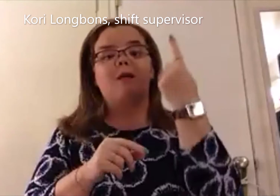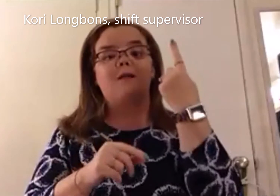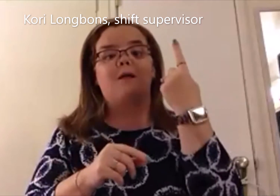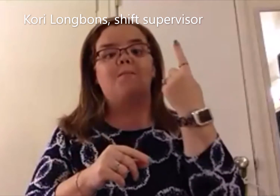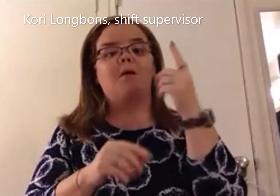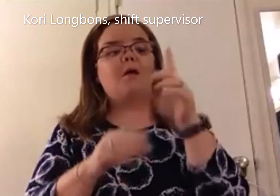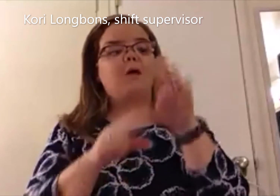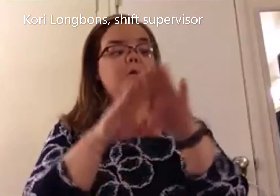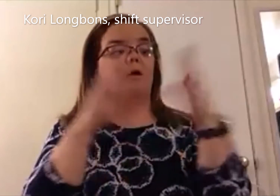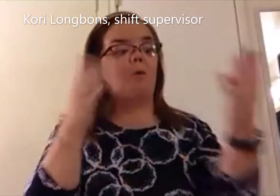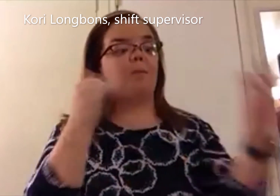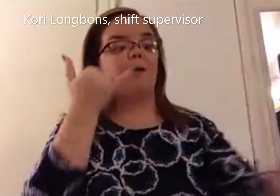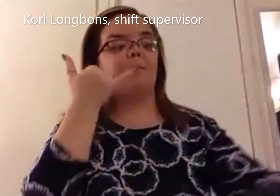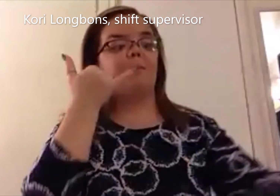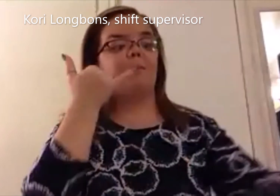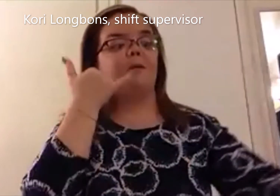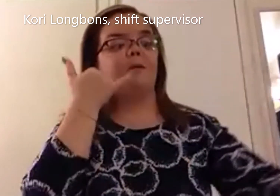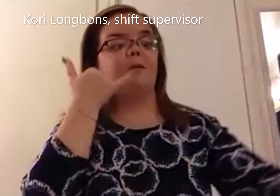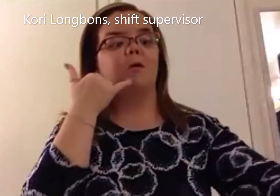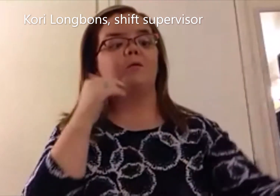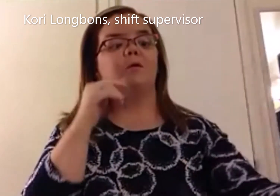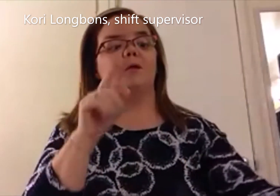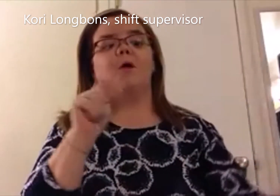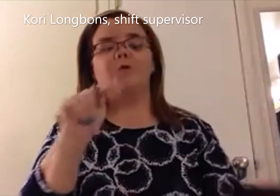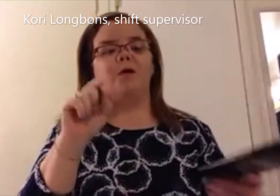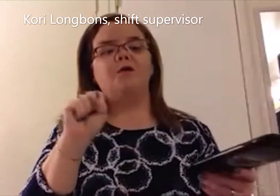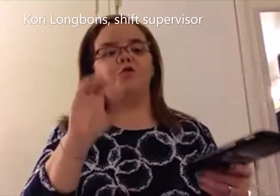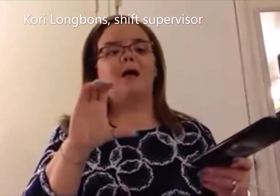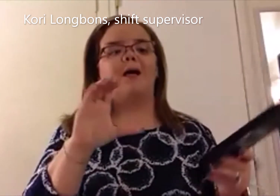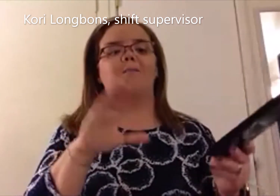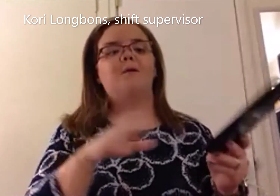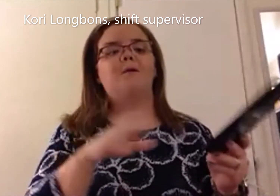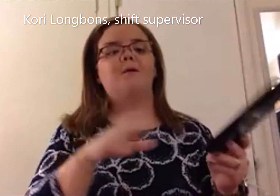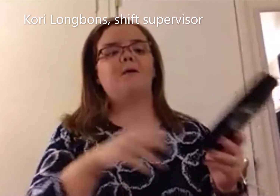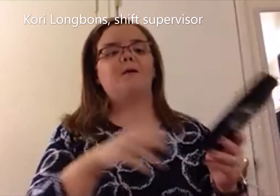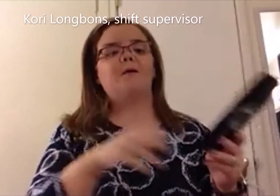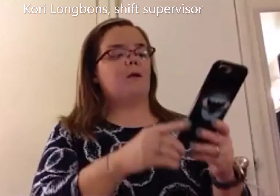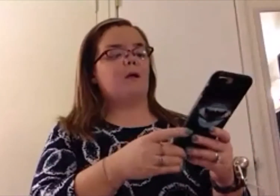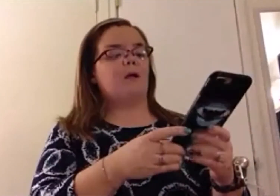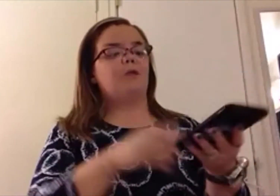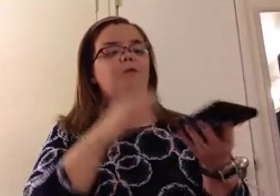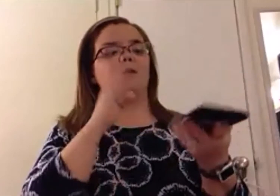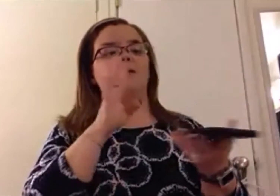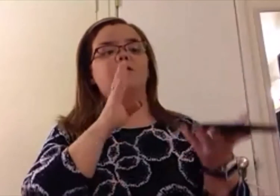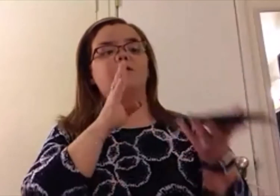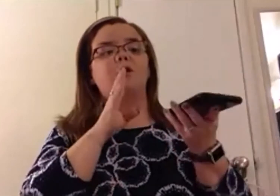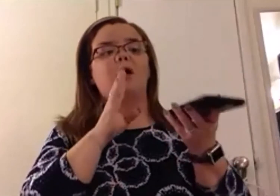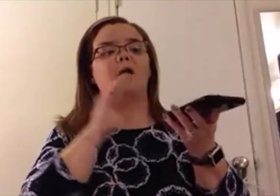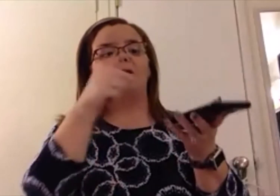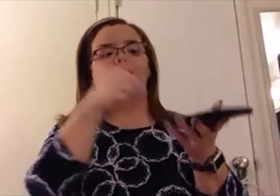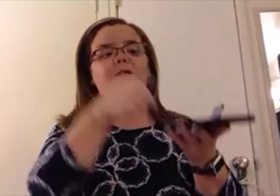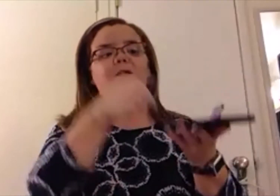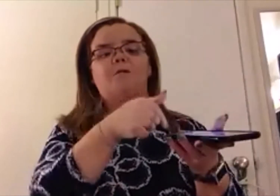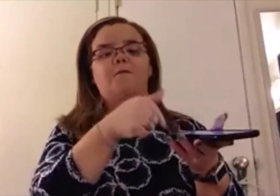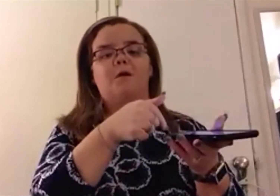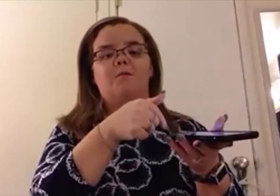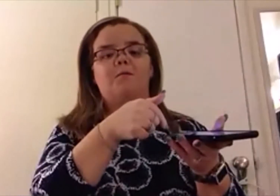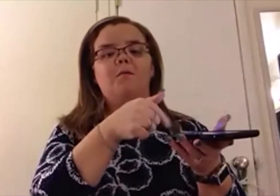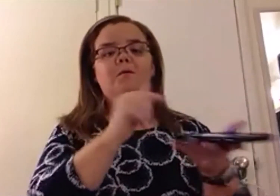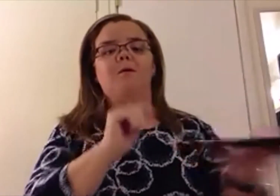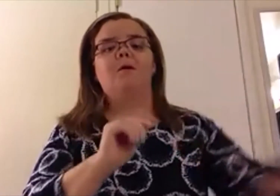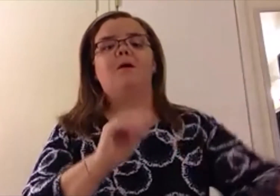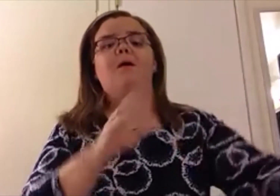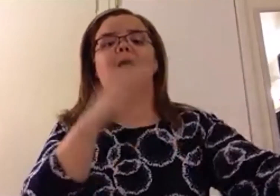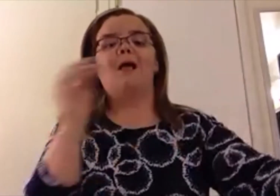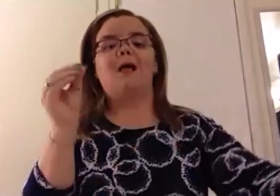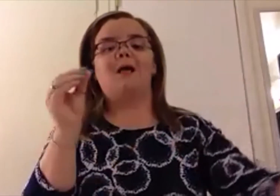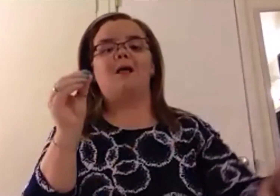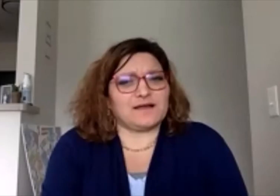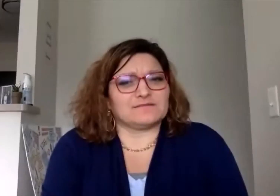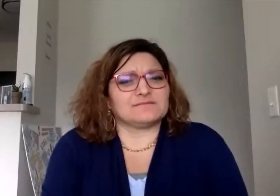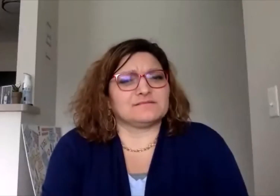them you can open up your phone with transcribe and you can you can talk into the phone and